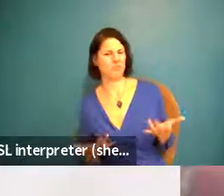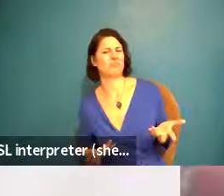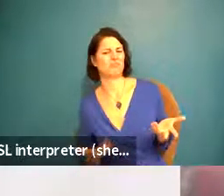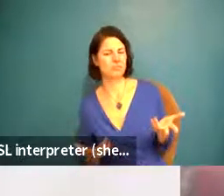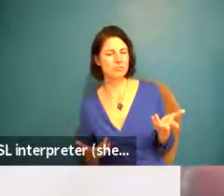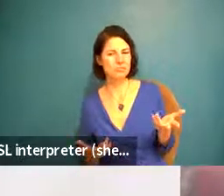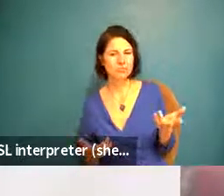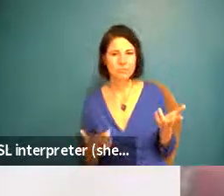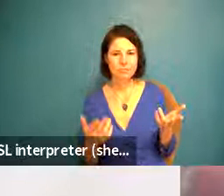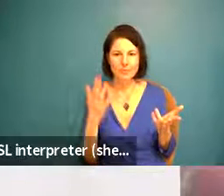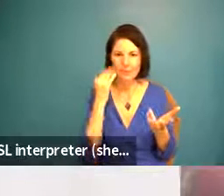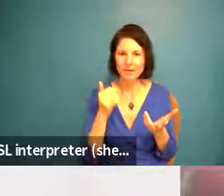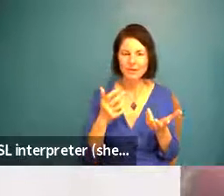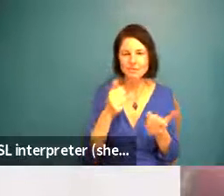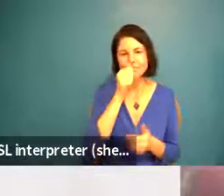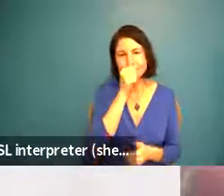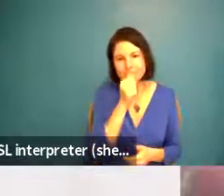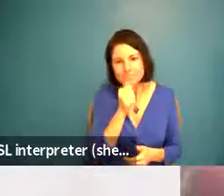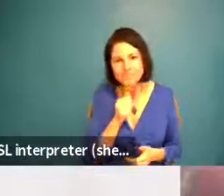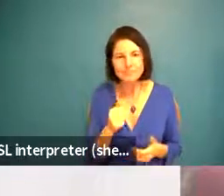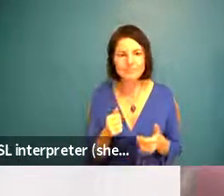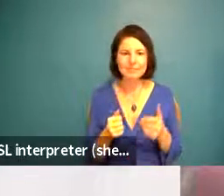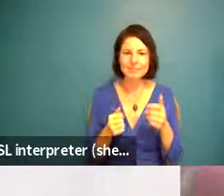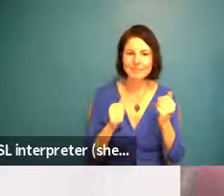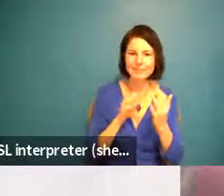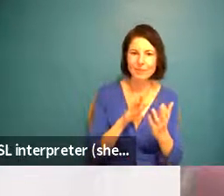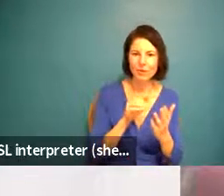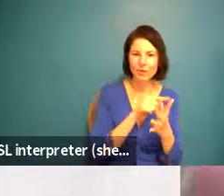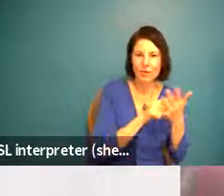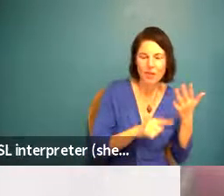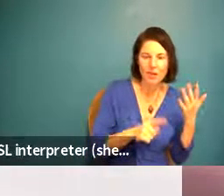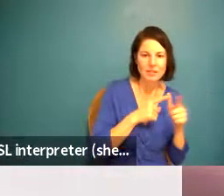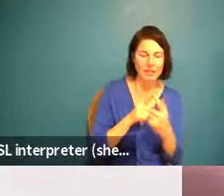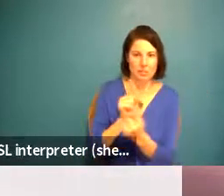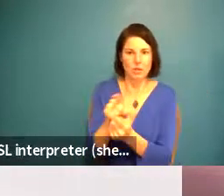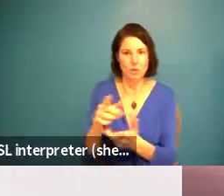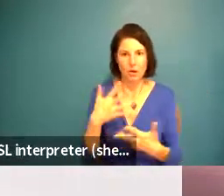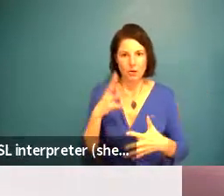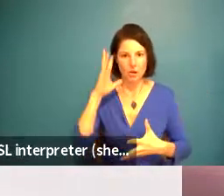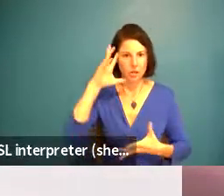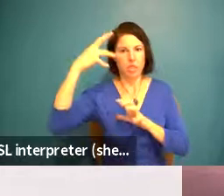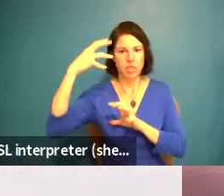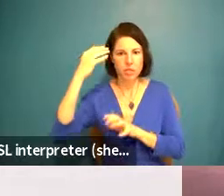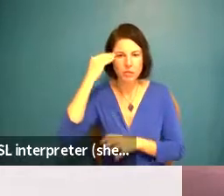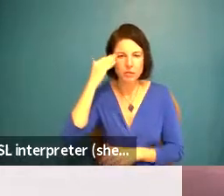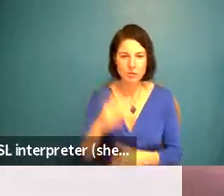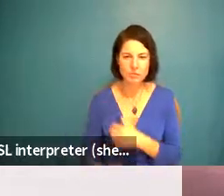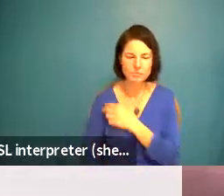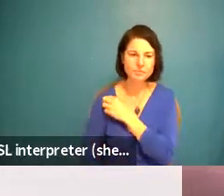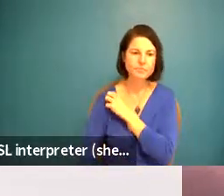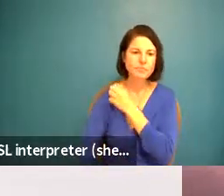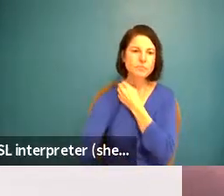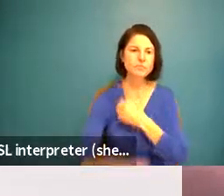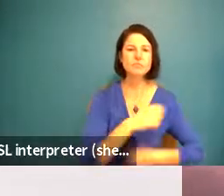might be because we're dealing with something like this right before we bumped into you. So let's go over transphobia unless I have any